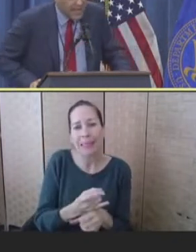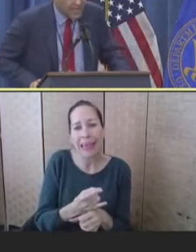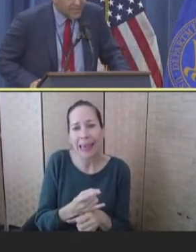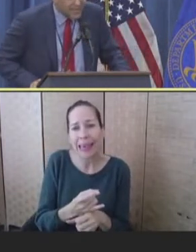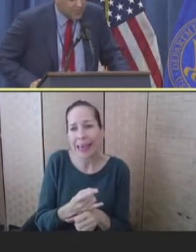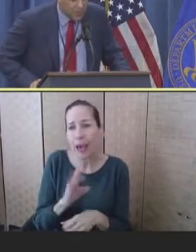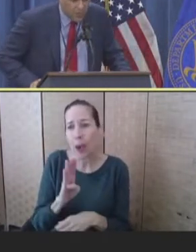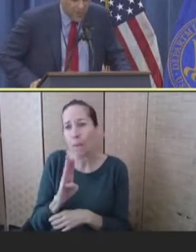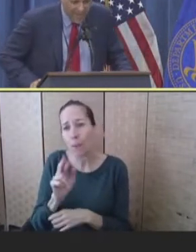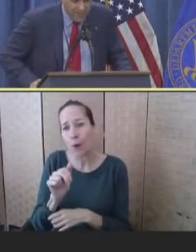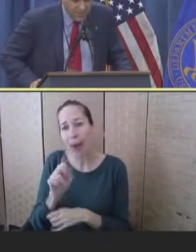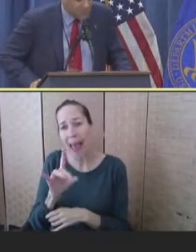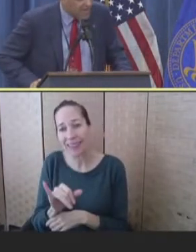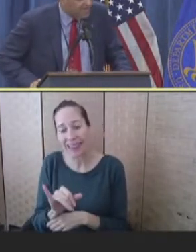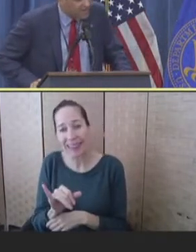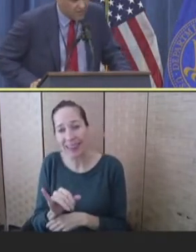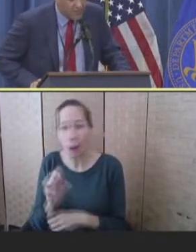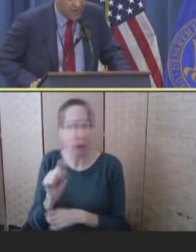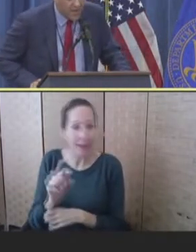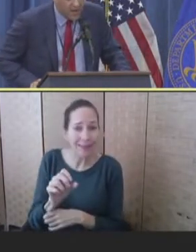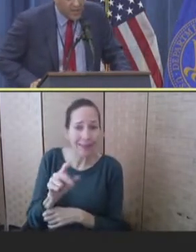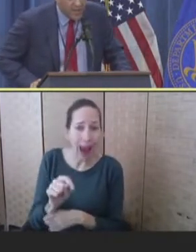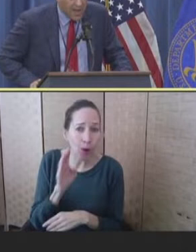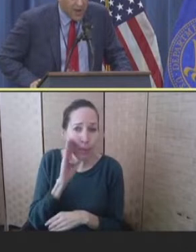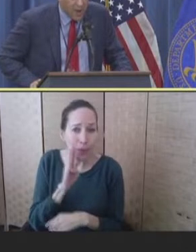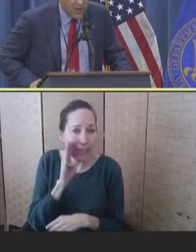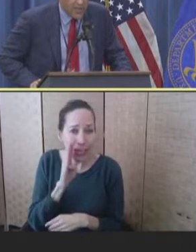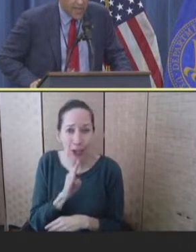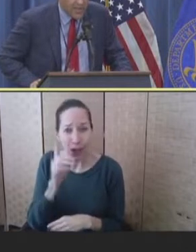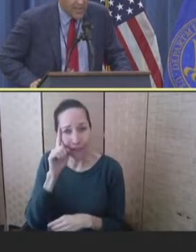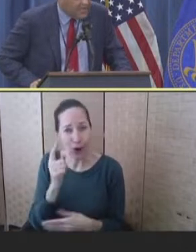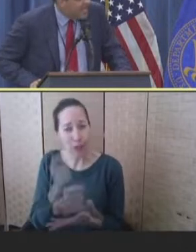To some degree, we haven't moved that far from there, but I hope we can.